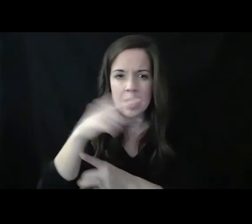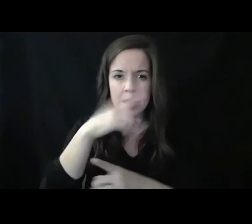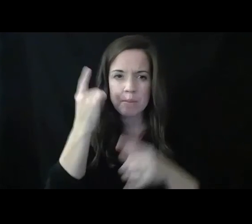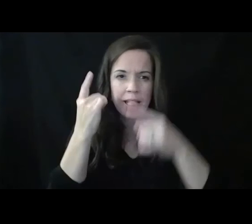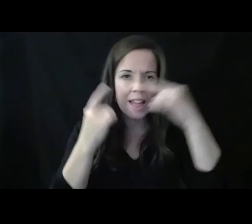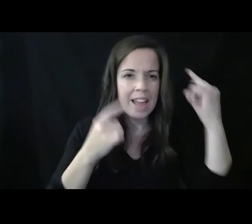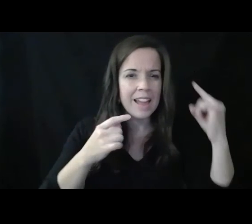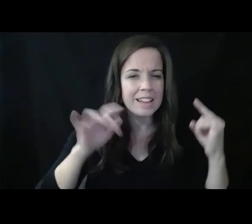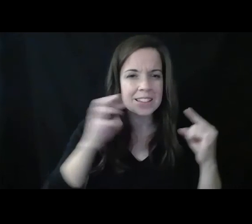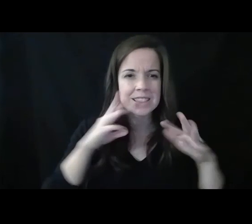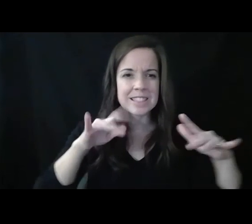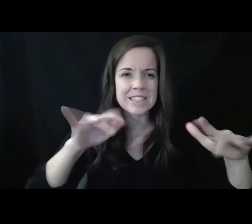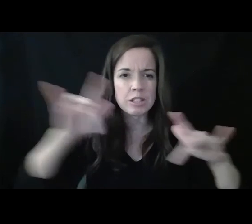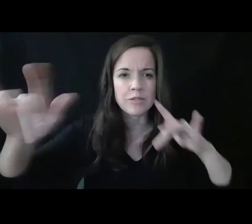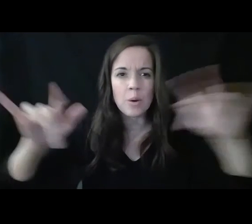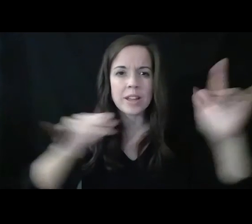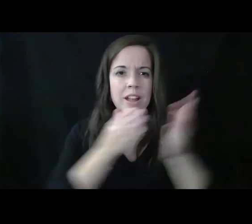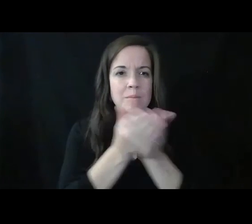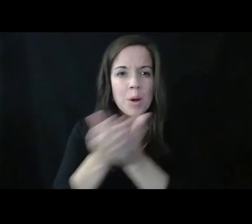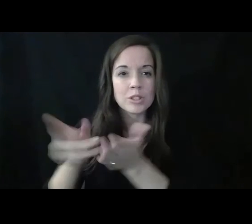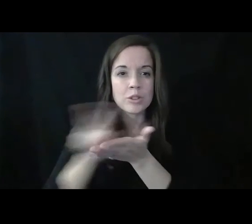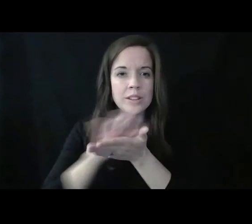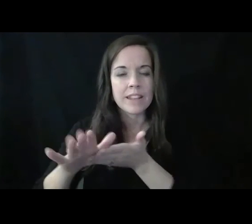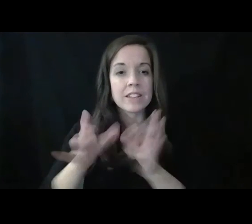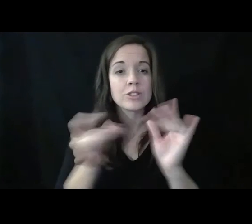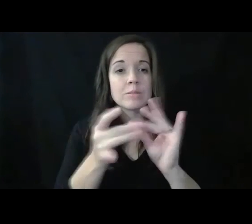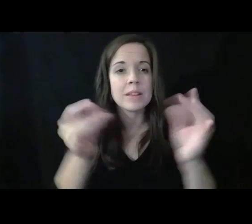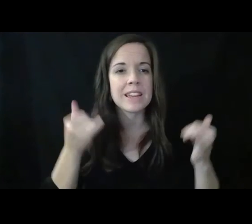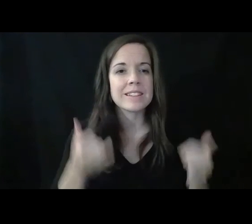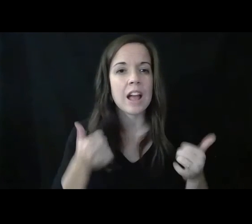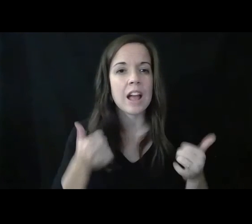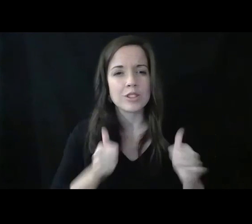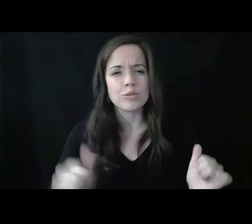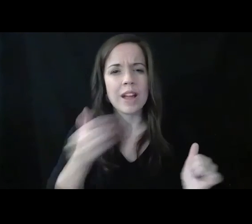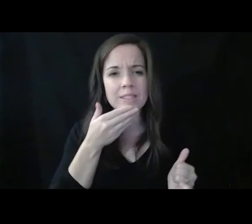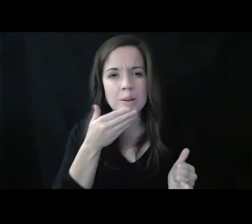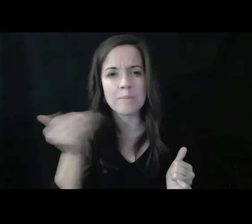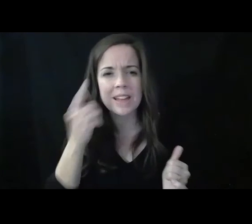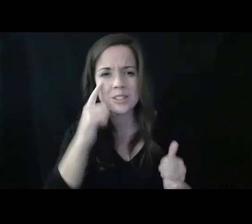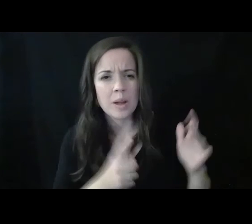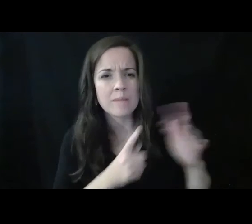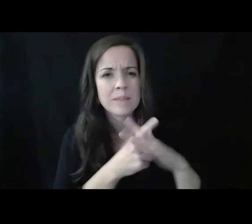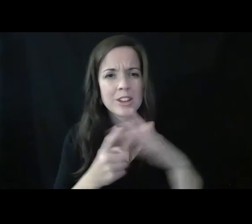of boats or divinity they are speaking now they are trying their best to appear human so I won’t